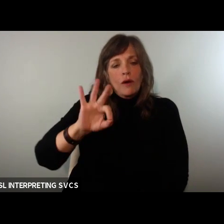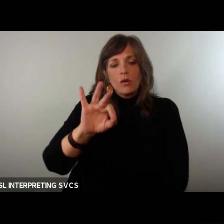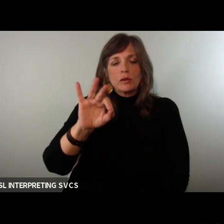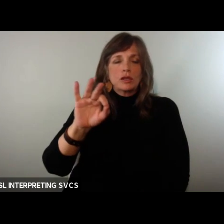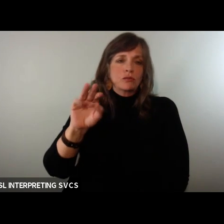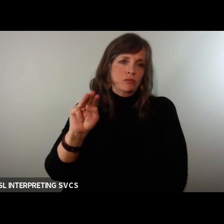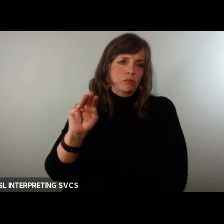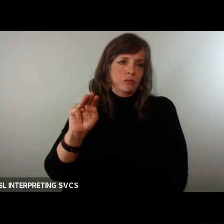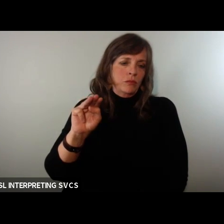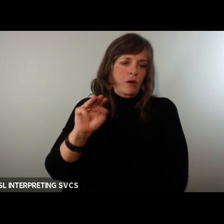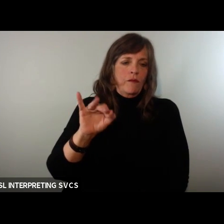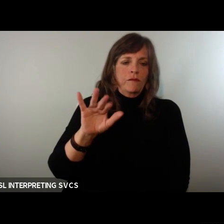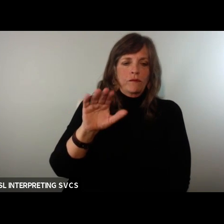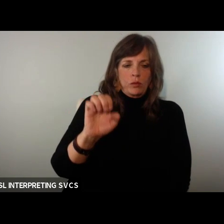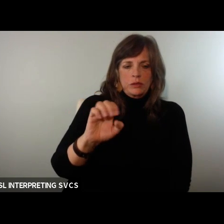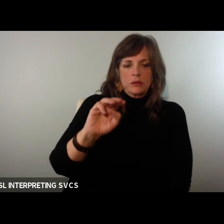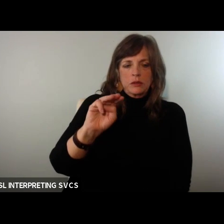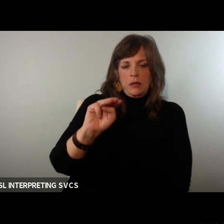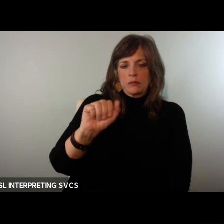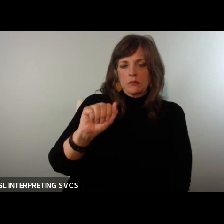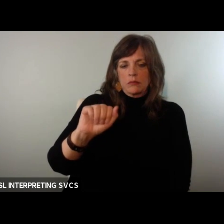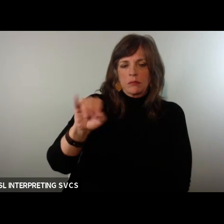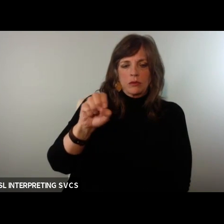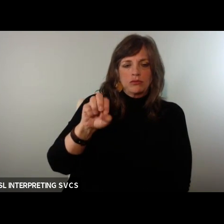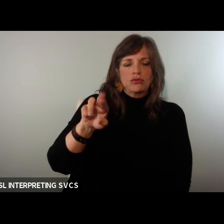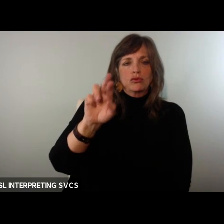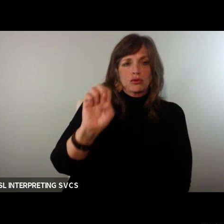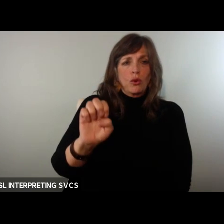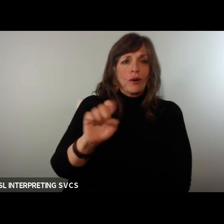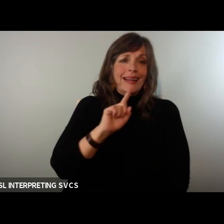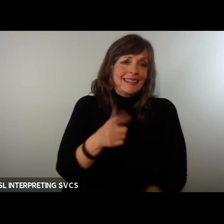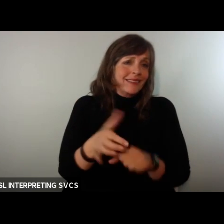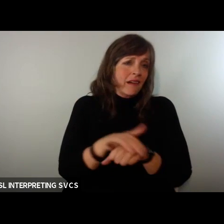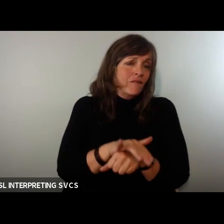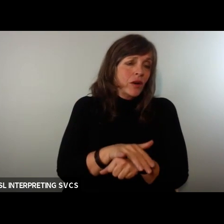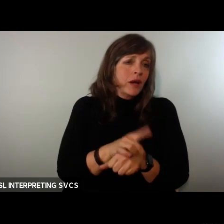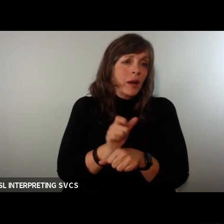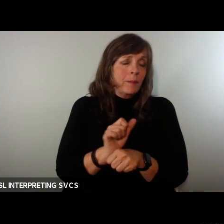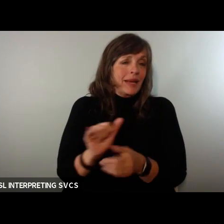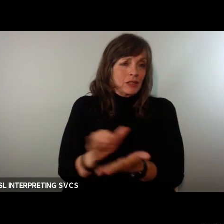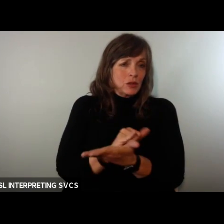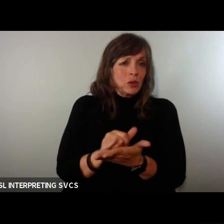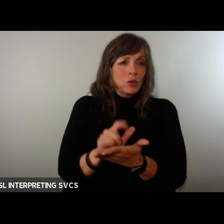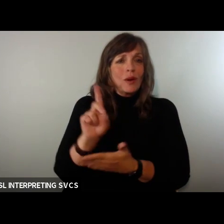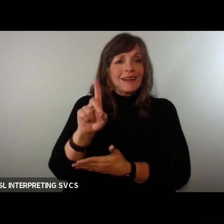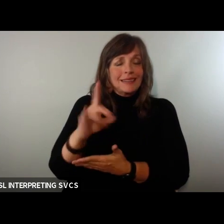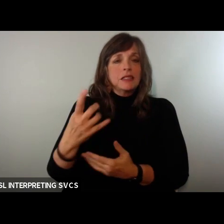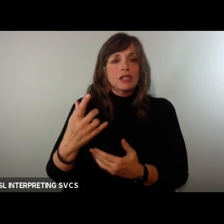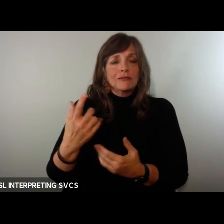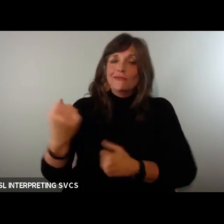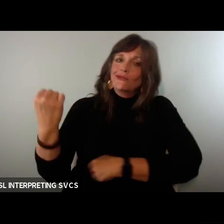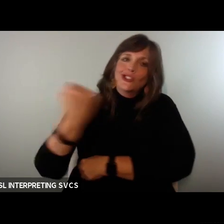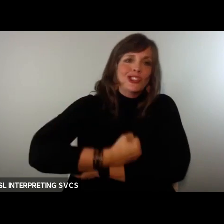it's actually covered because New York actually shut down so in instances like that,